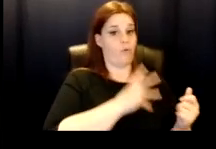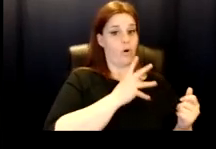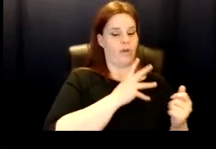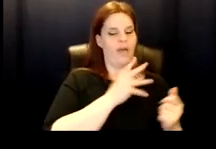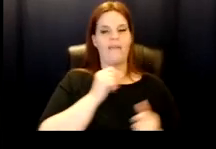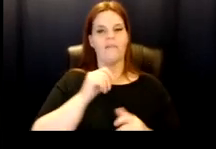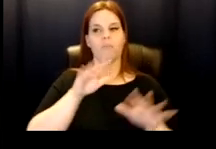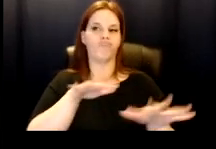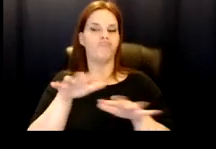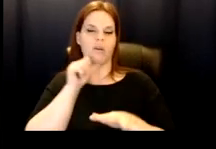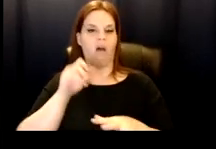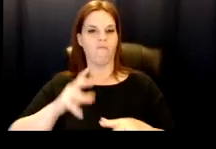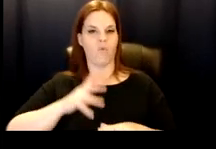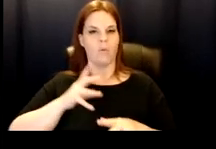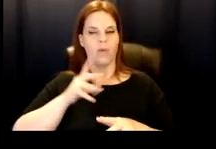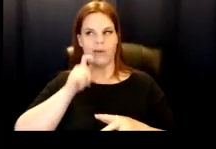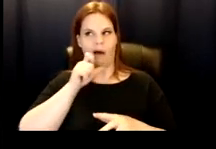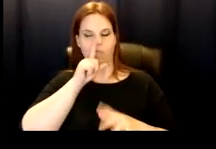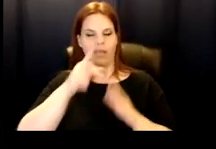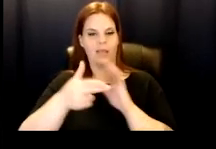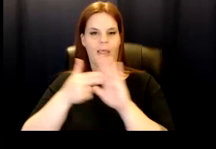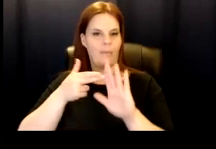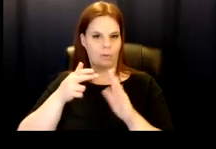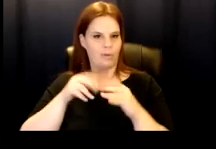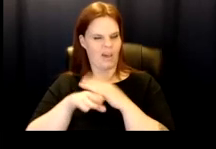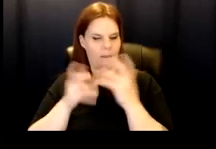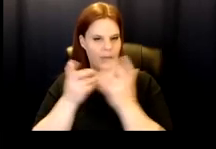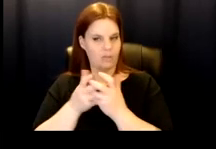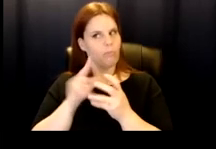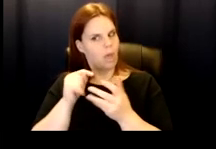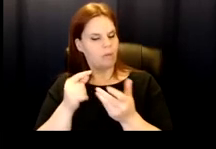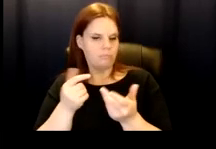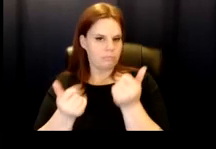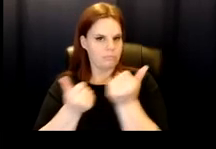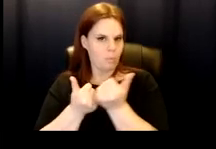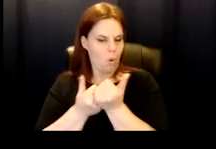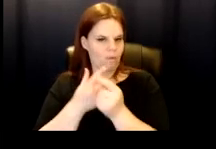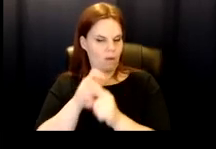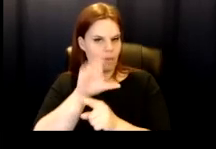as accommodations. Next slide, please. So what can we learn from these findings?